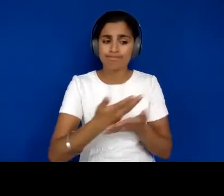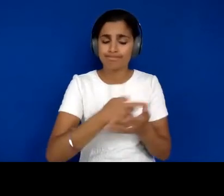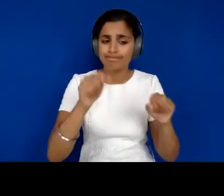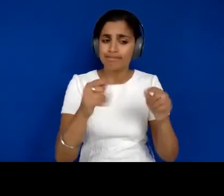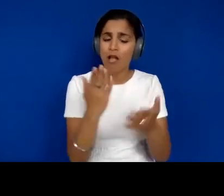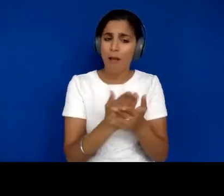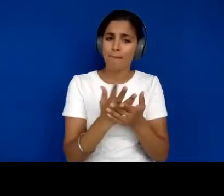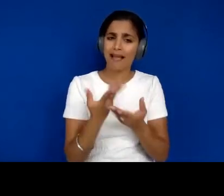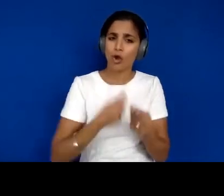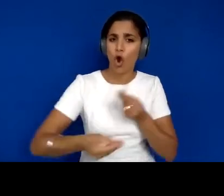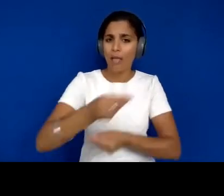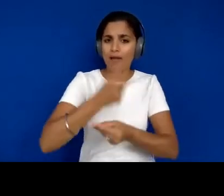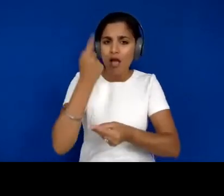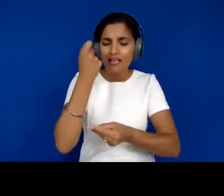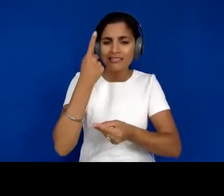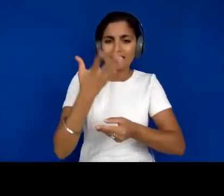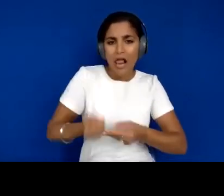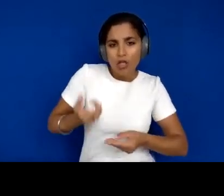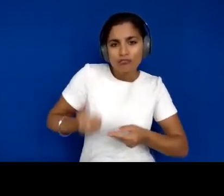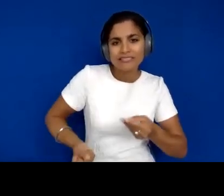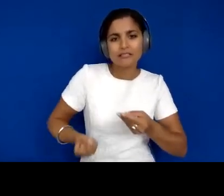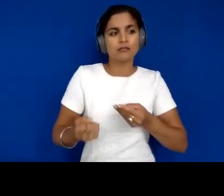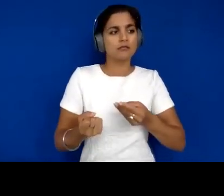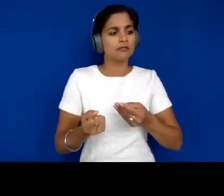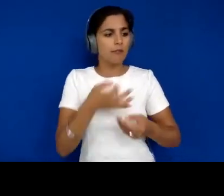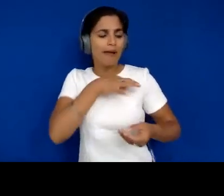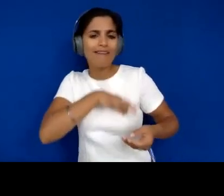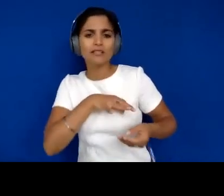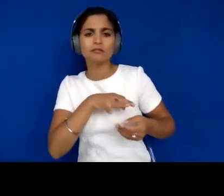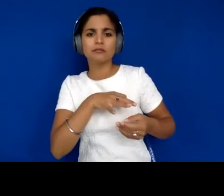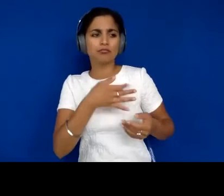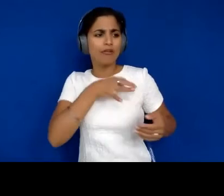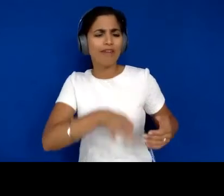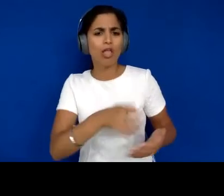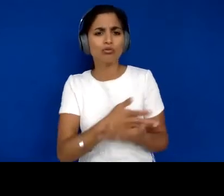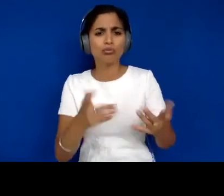amenities and privileges as well as a certifier of values it lends itself very